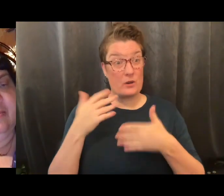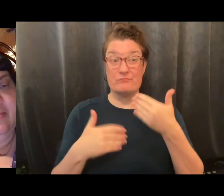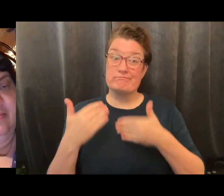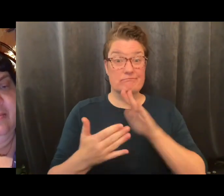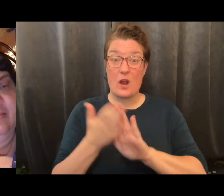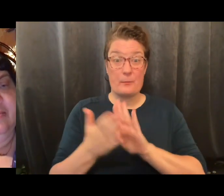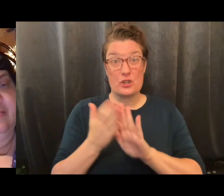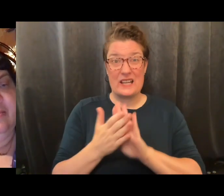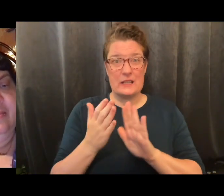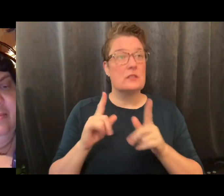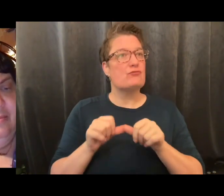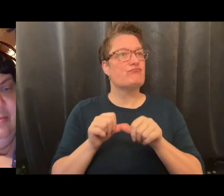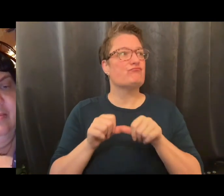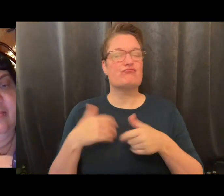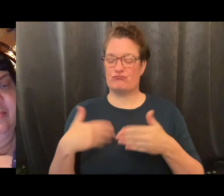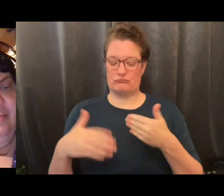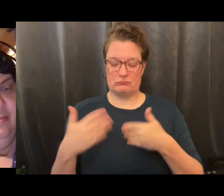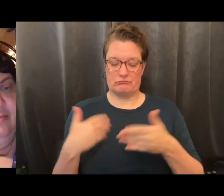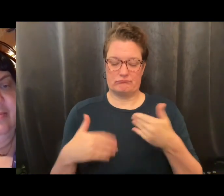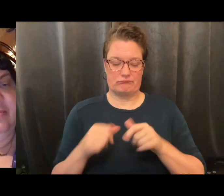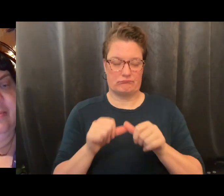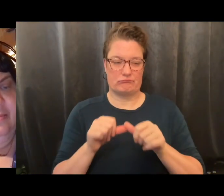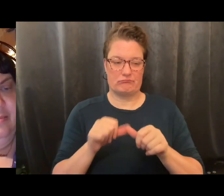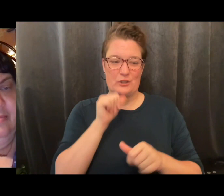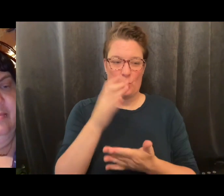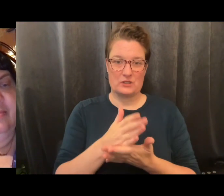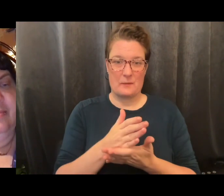keep going, keep going, don't stop. Well, we do have the amazing technology of Shabbat.